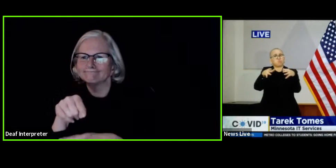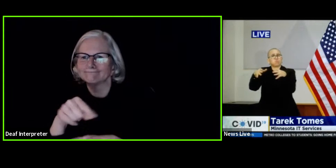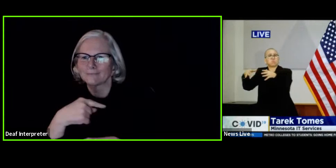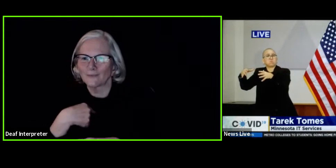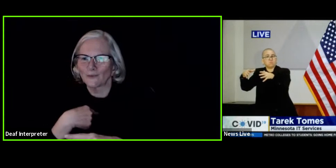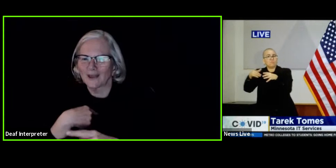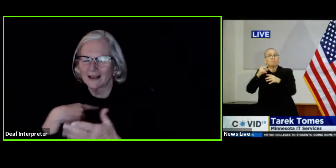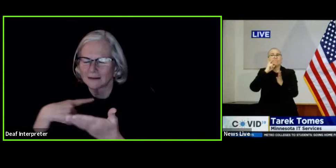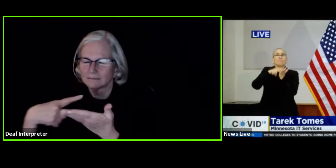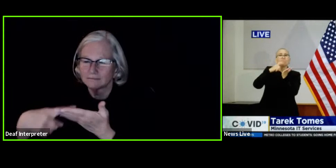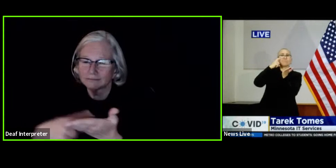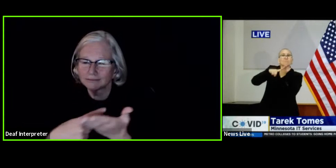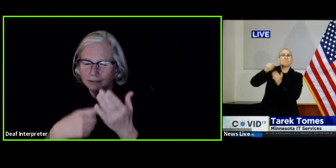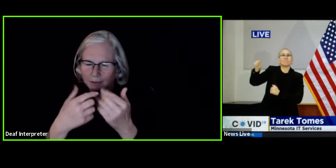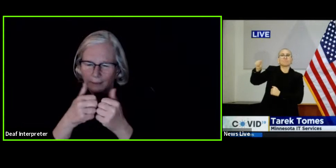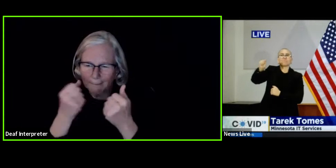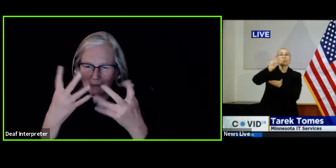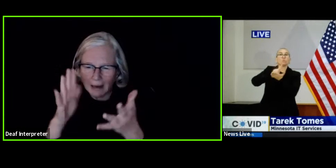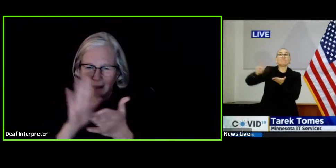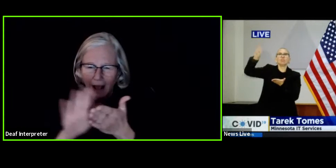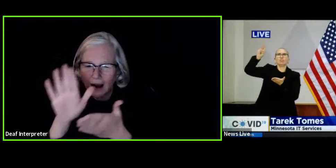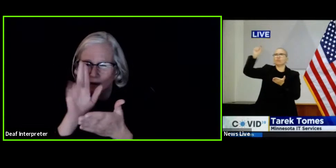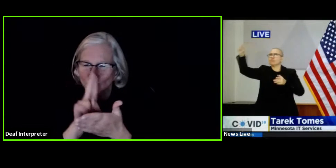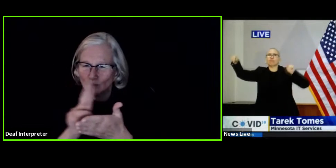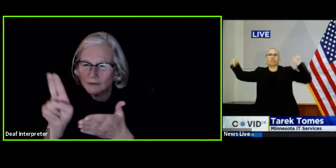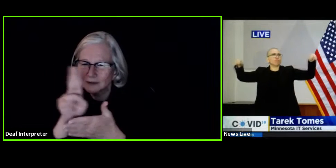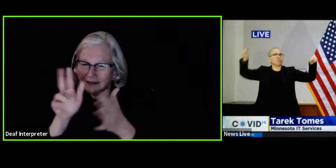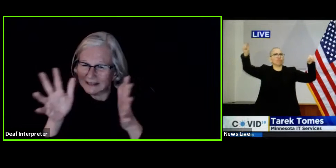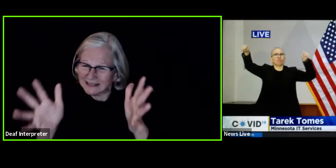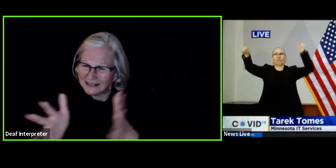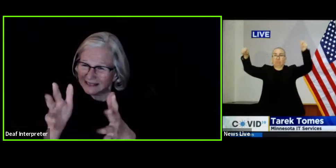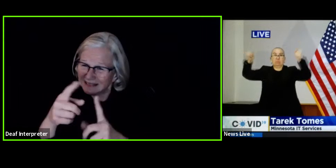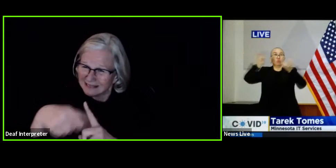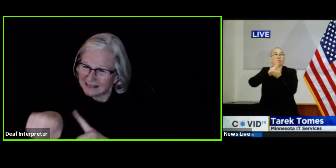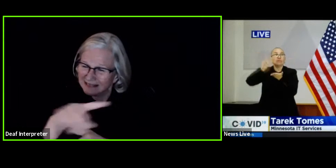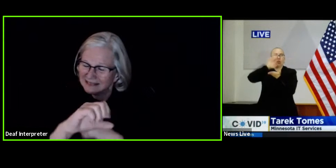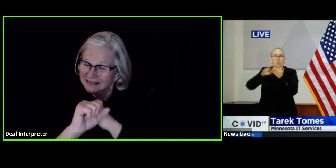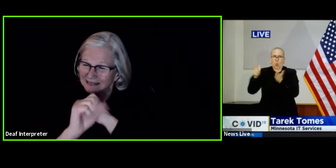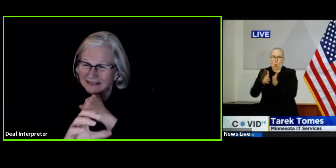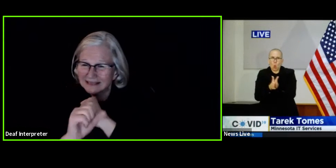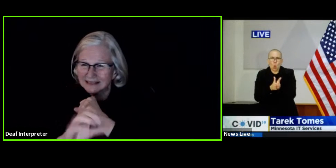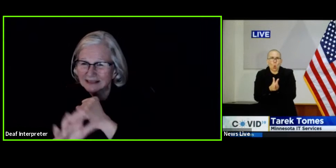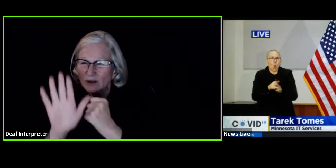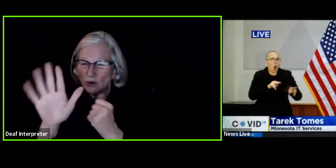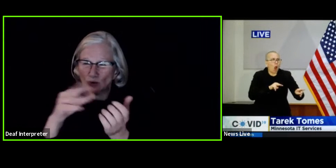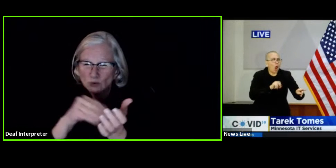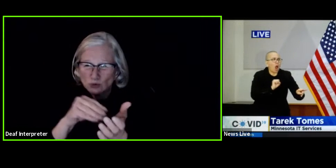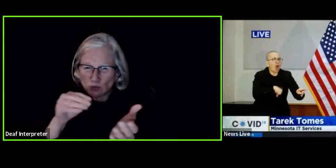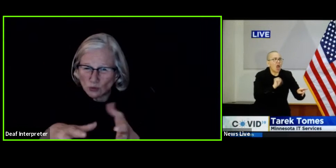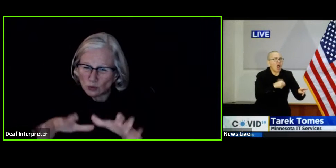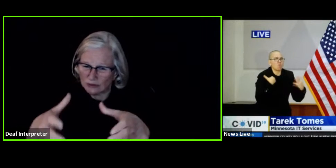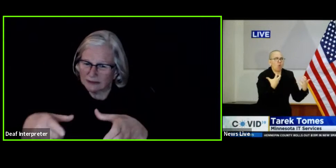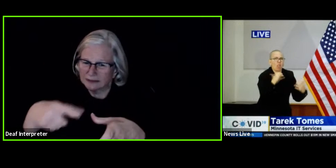EAGER TO PROMOTE THIS WITHIN THEIR STUDENT BODIES, BUT ALSO OTHER COMMUNITY SETTINGS WHETHER IT'D WORKPLACE SETTINGS OR WHETHER IT'S RELIGIOUS